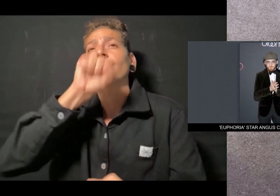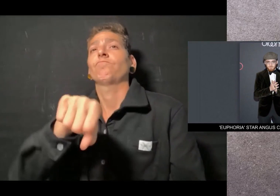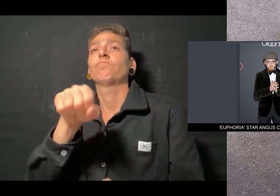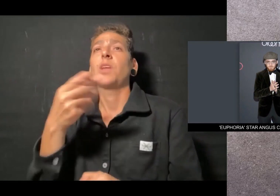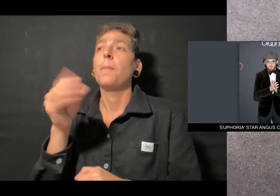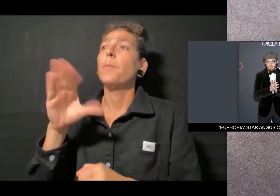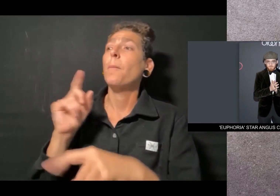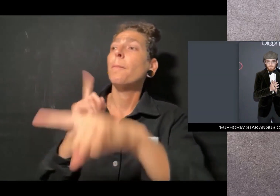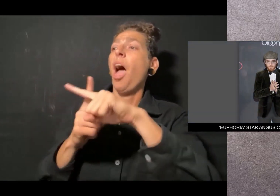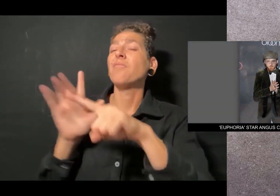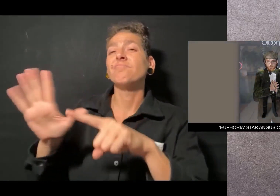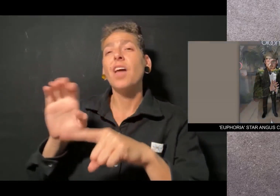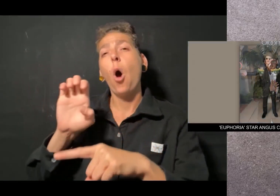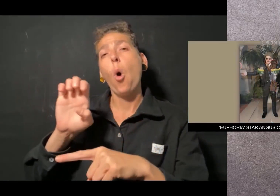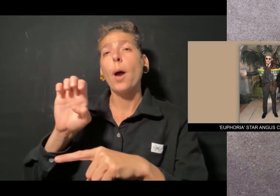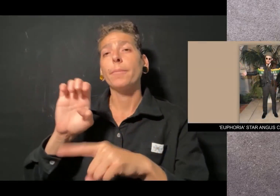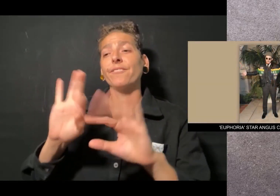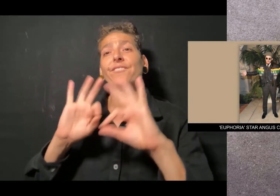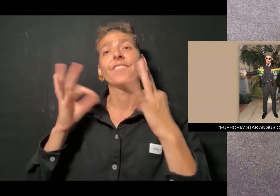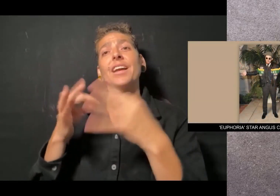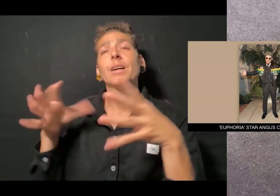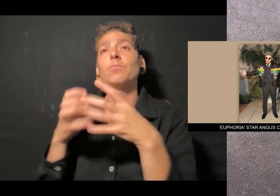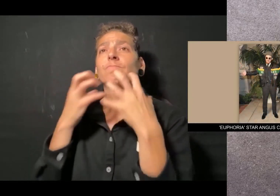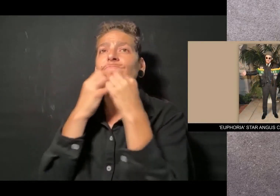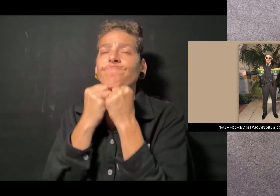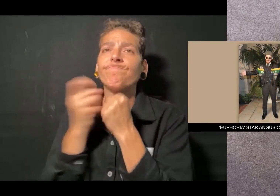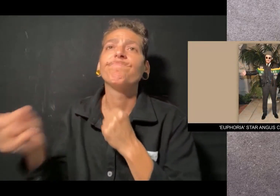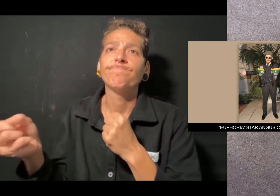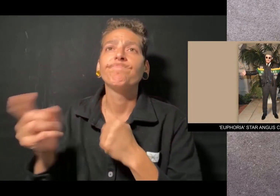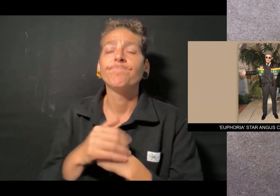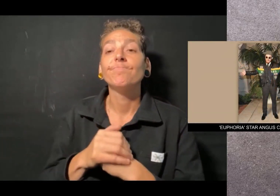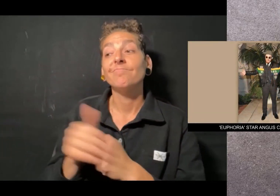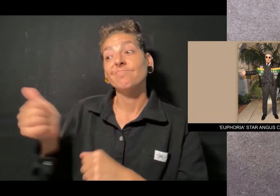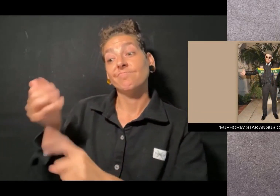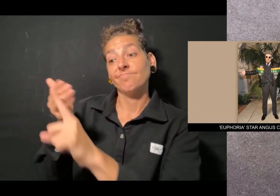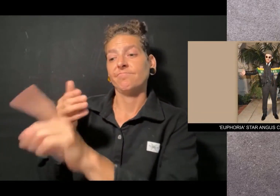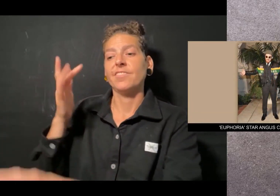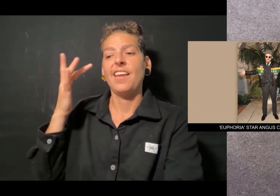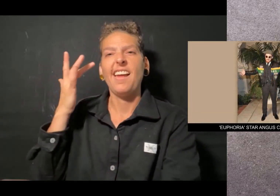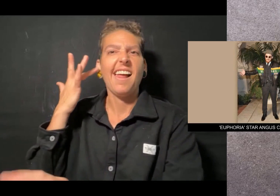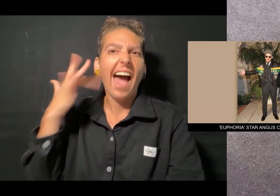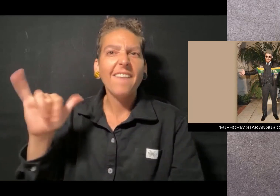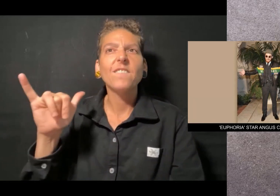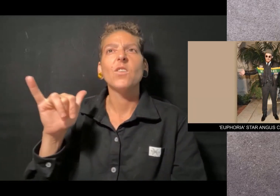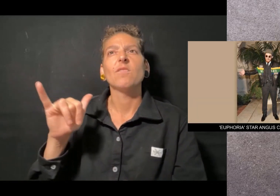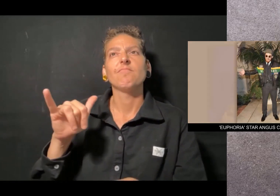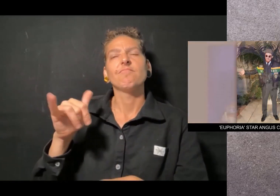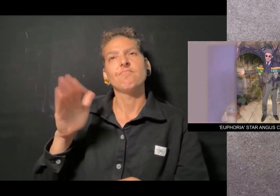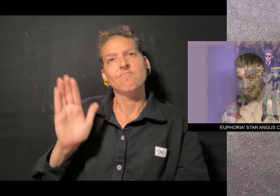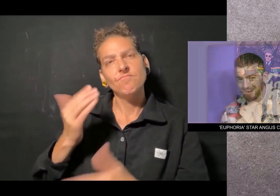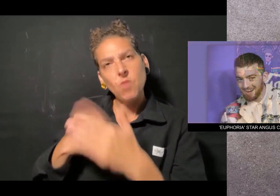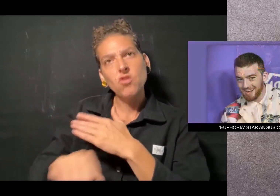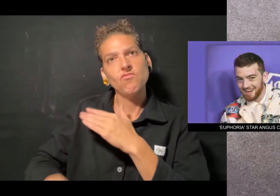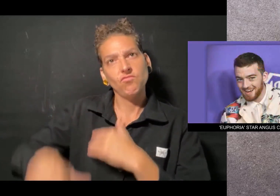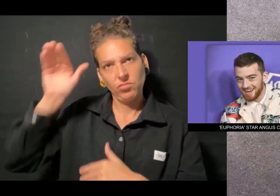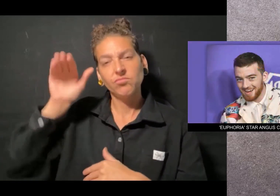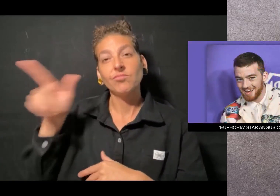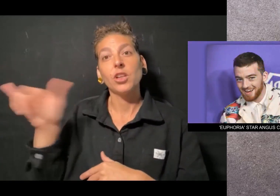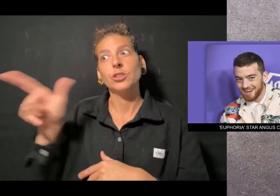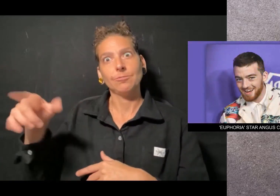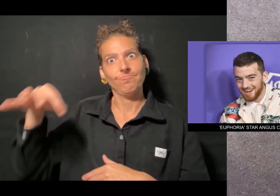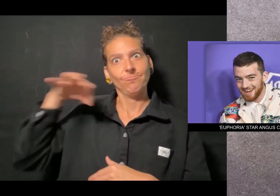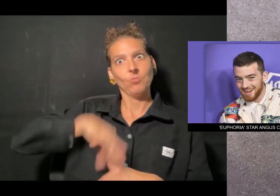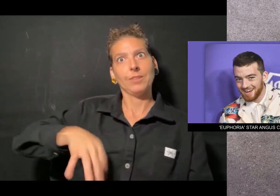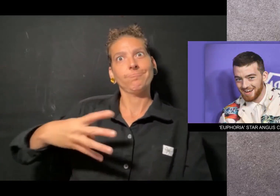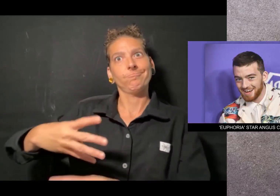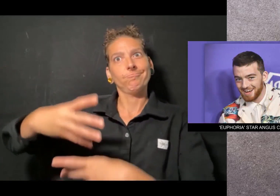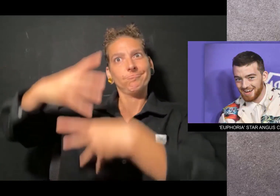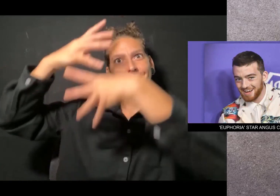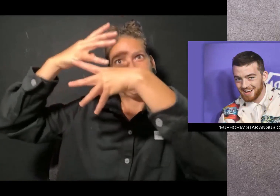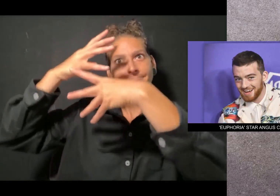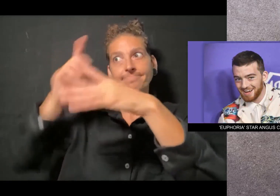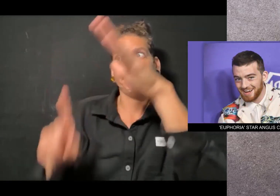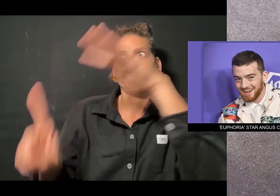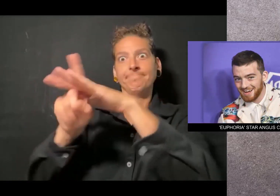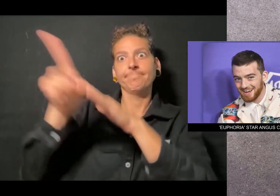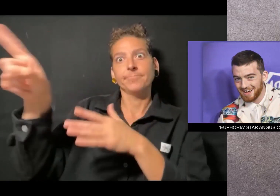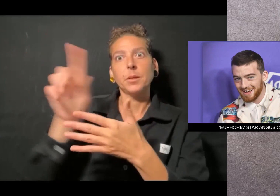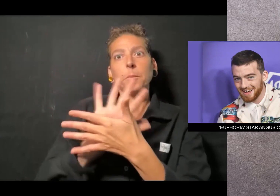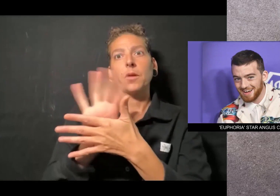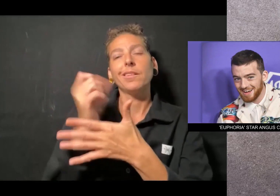part of the HBO and Euphoria family the California native is also credited to appear in a yet